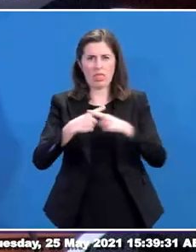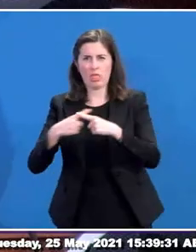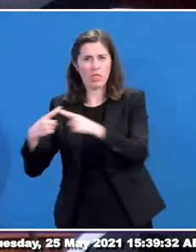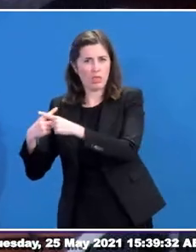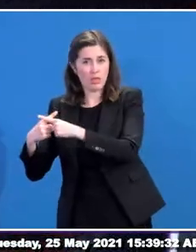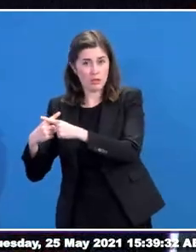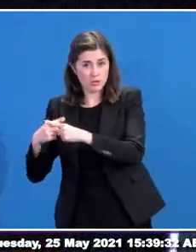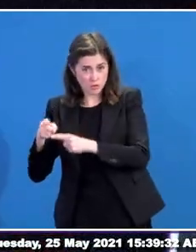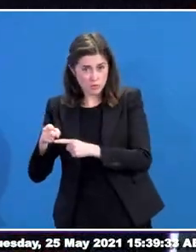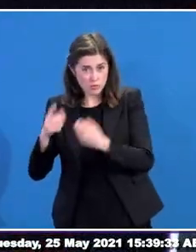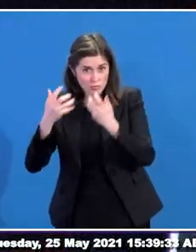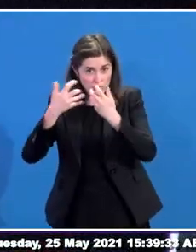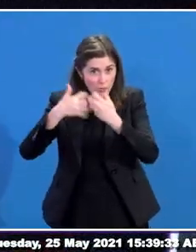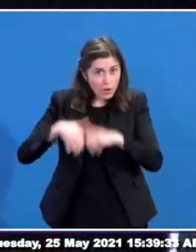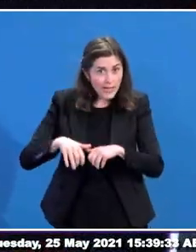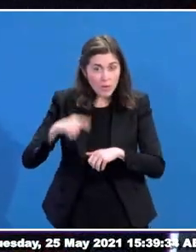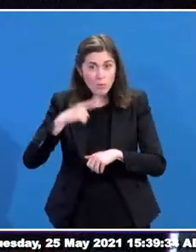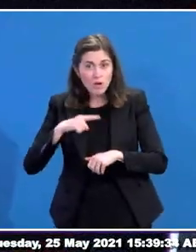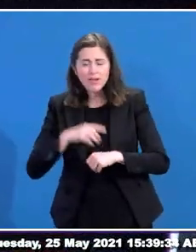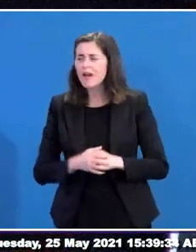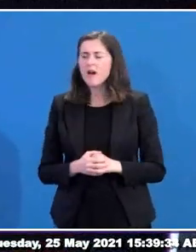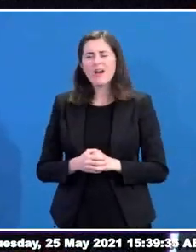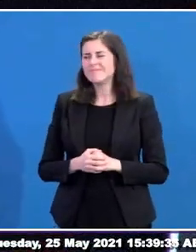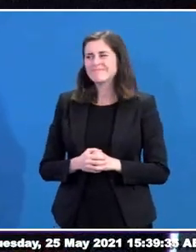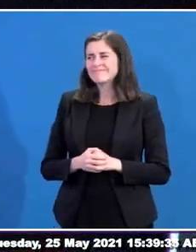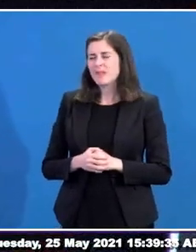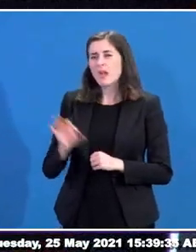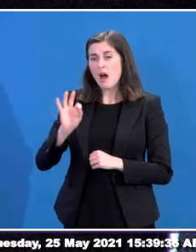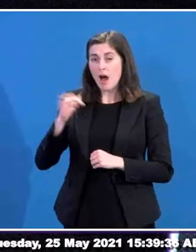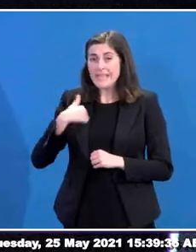I think it was to talk to the staff that were on shift at the time that the police